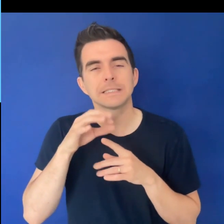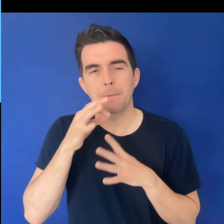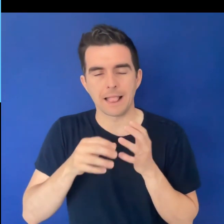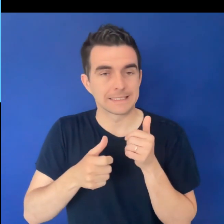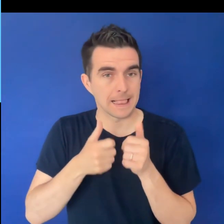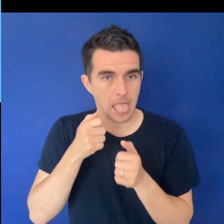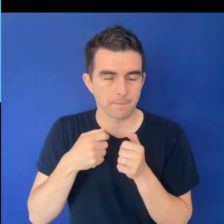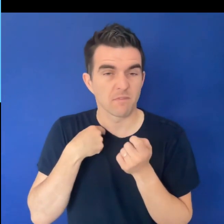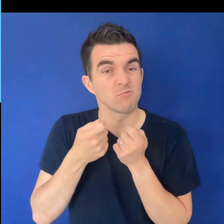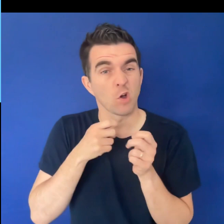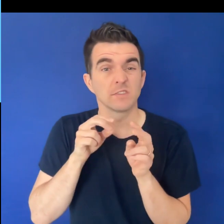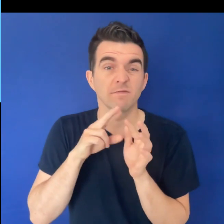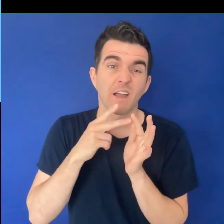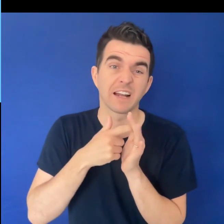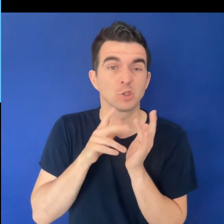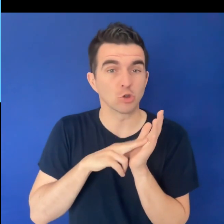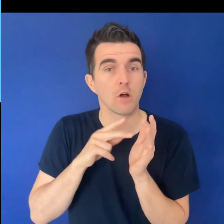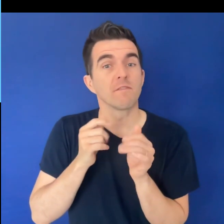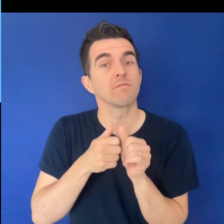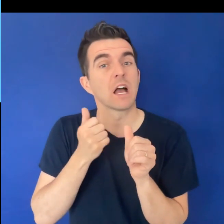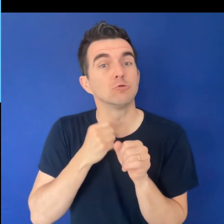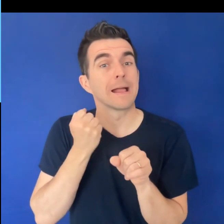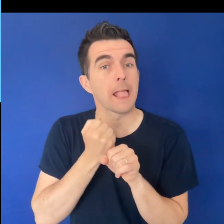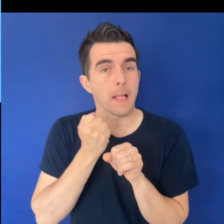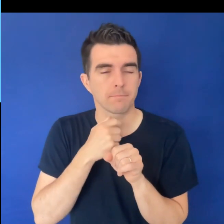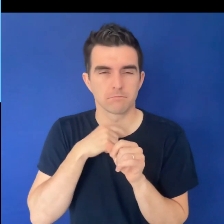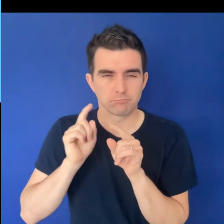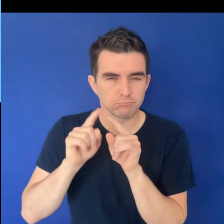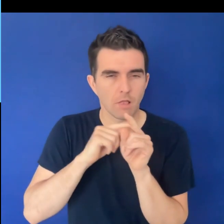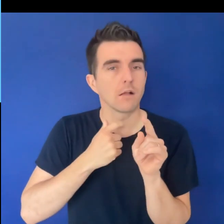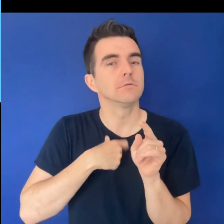I run Fiction Factory Games, and we make character-driven narrative games